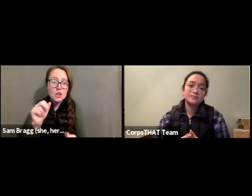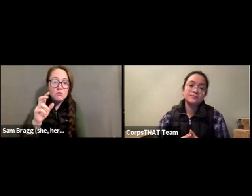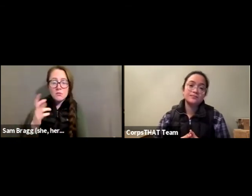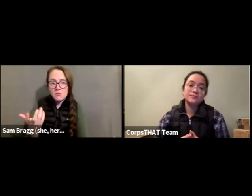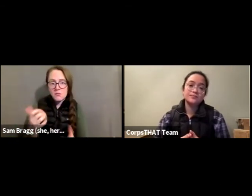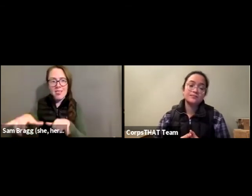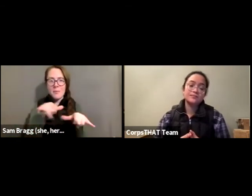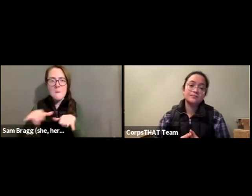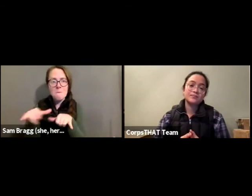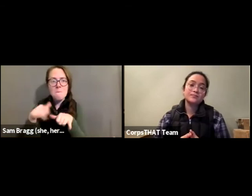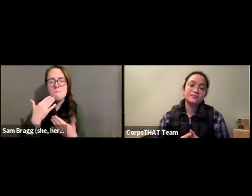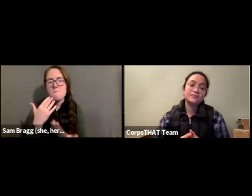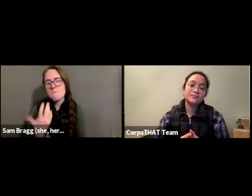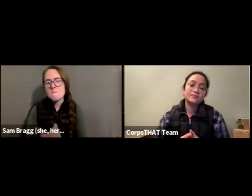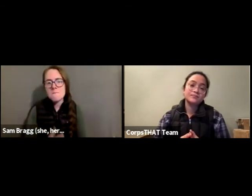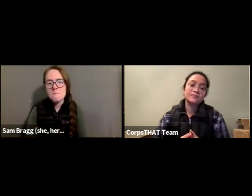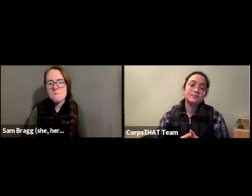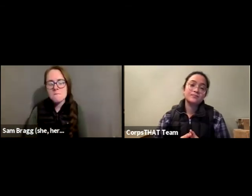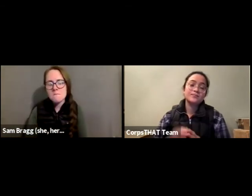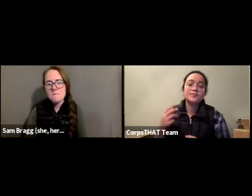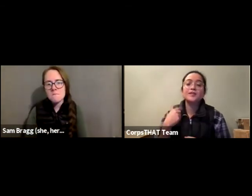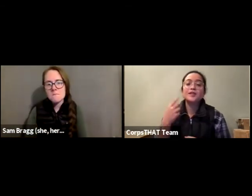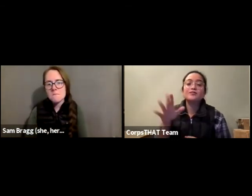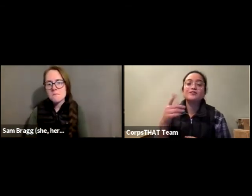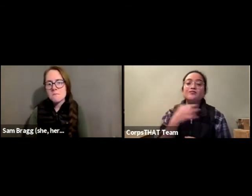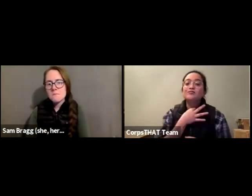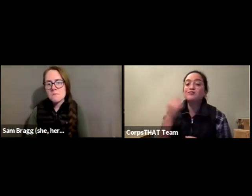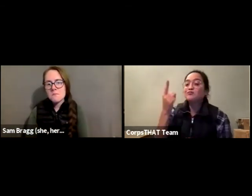hard of hearing and deaf individuals and create a system there in a community that would be exciting